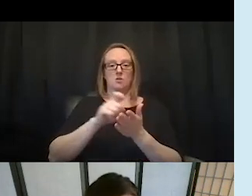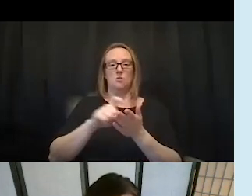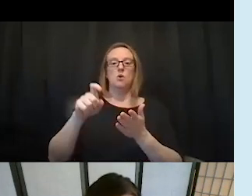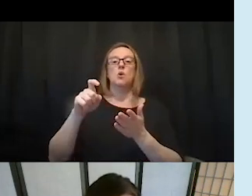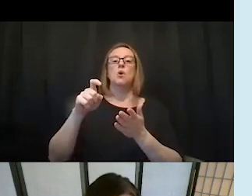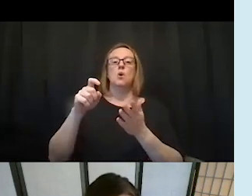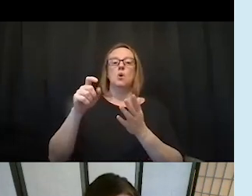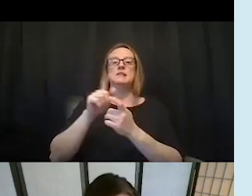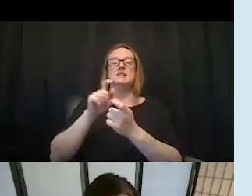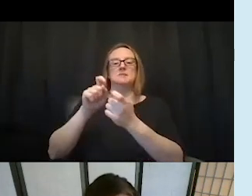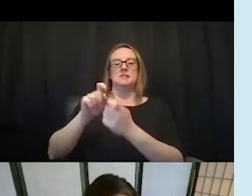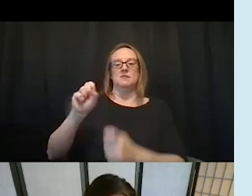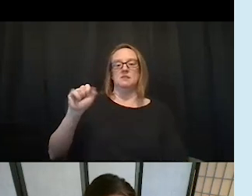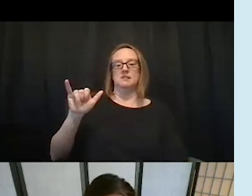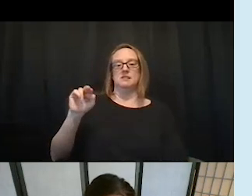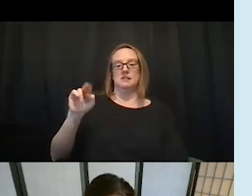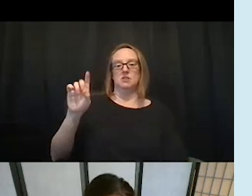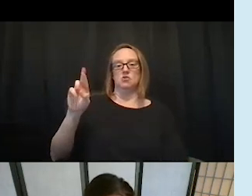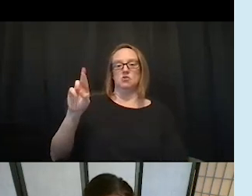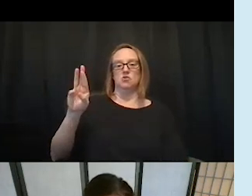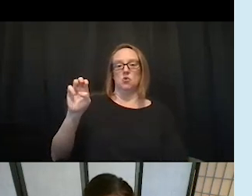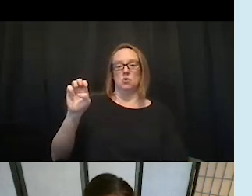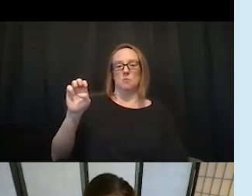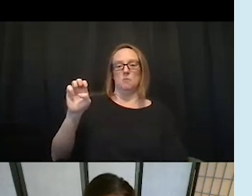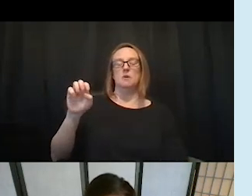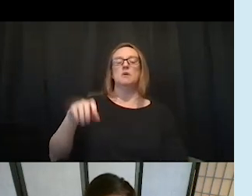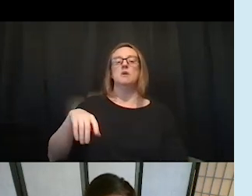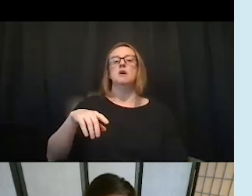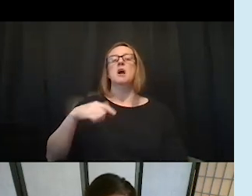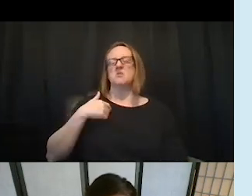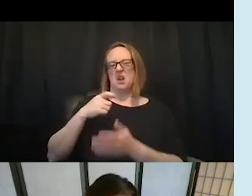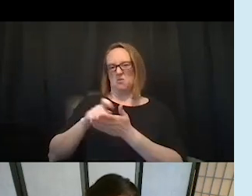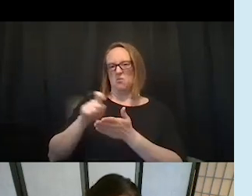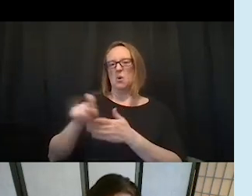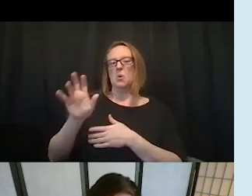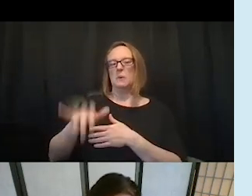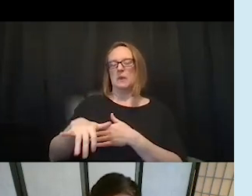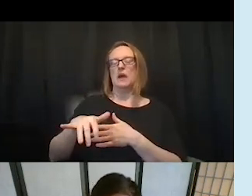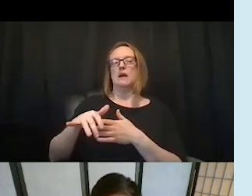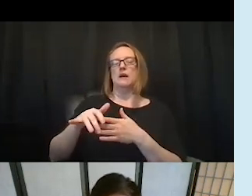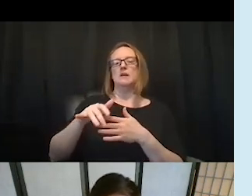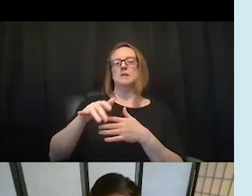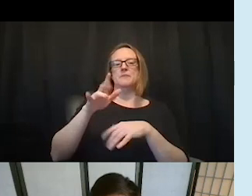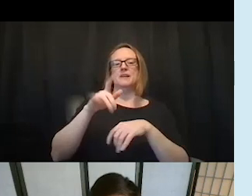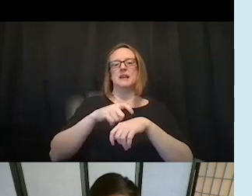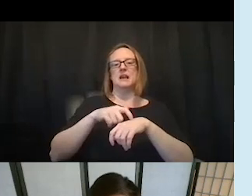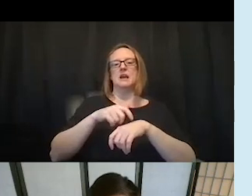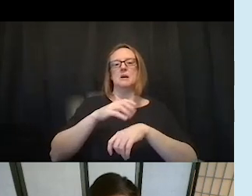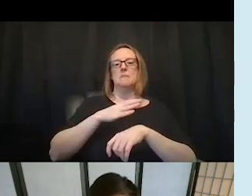and this is a poem I wrote when I was dealing with um a kind of a worsening of my POTS symptoms